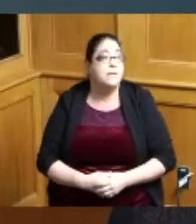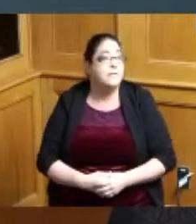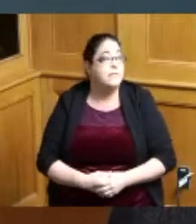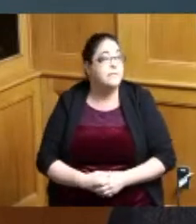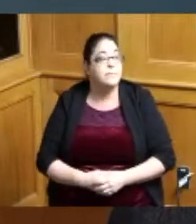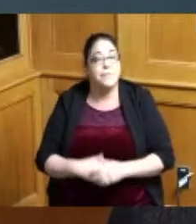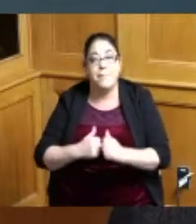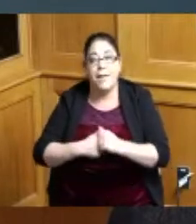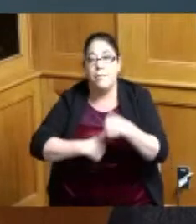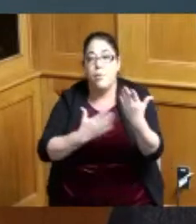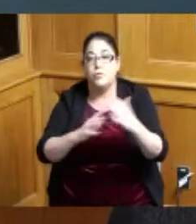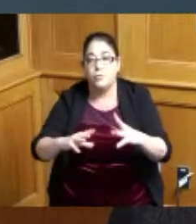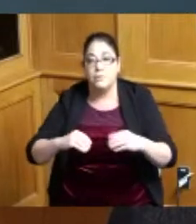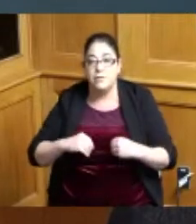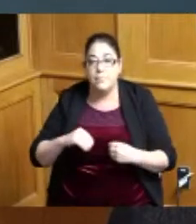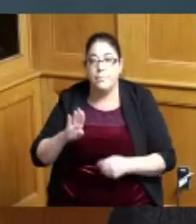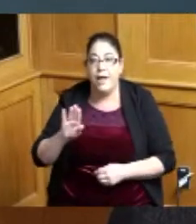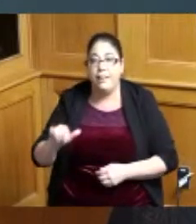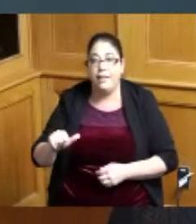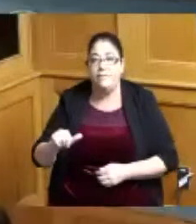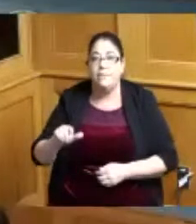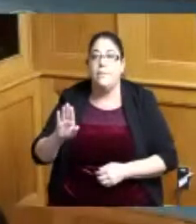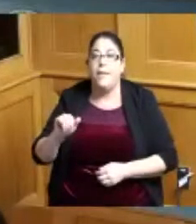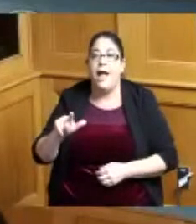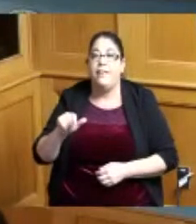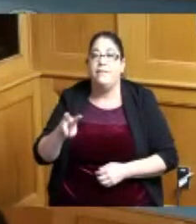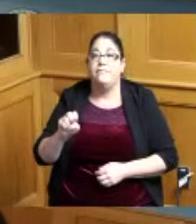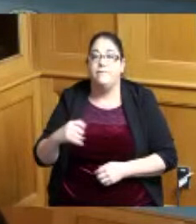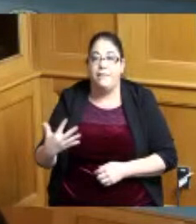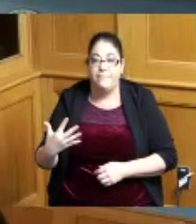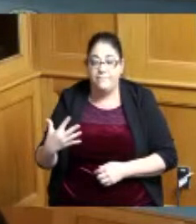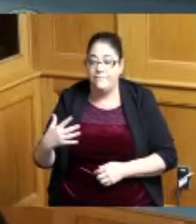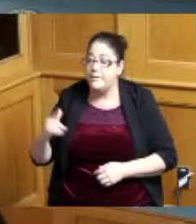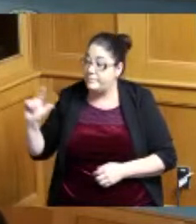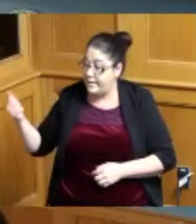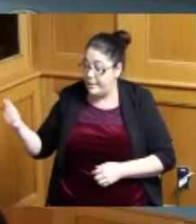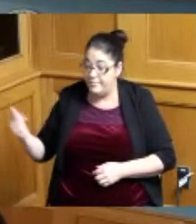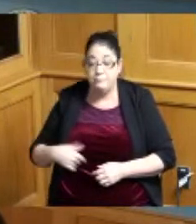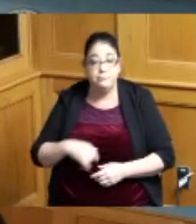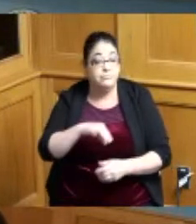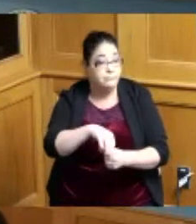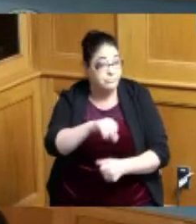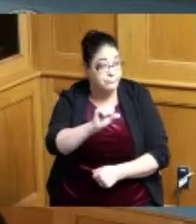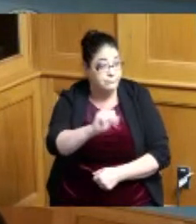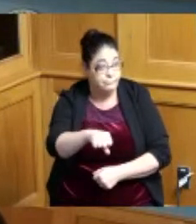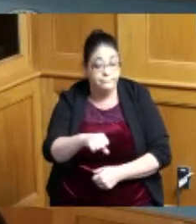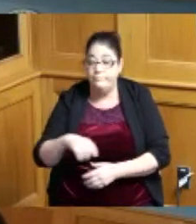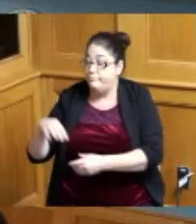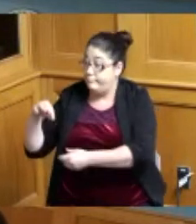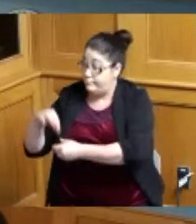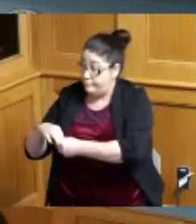a motion to adopt by lee five second Commissioner Summerow Dumas yes Commissioner yes Commissioner